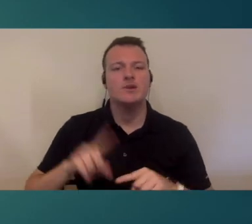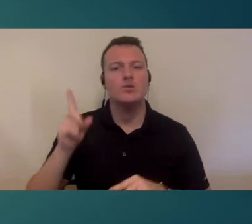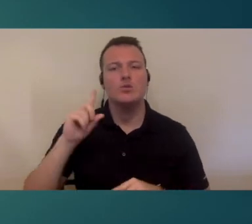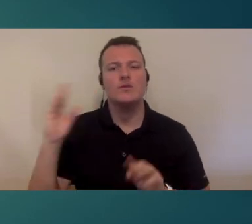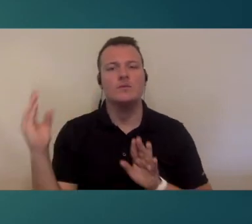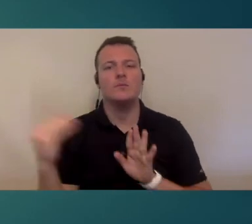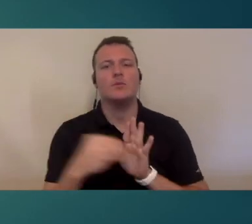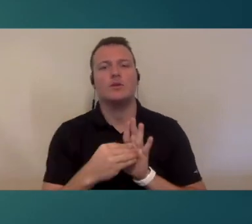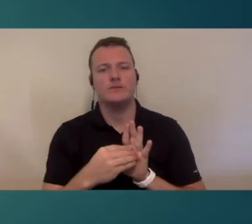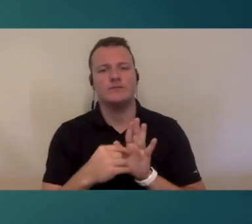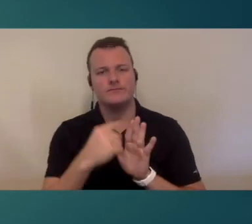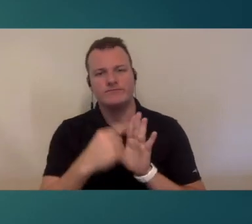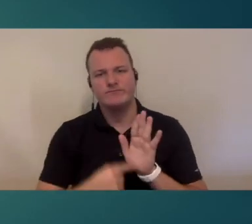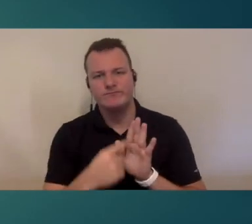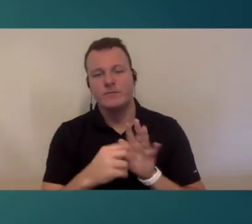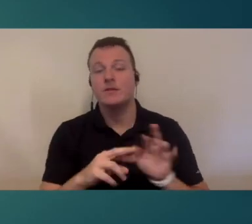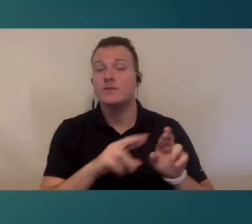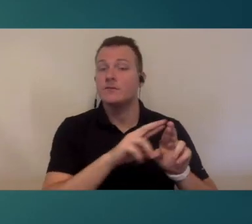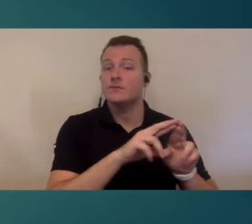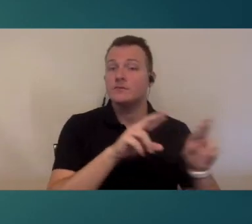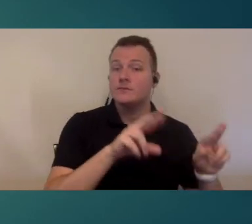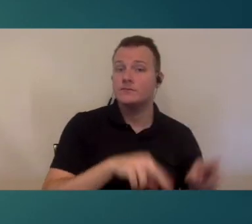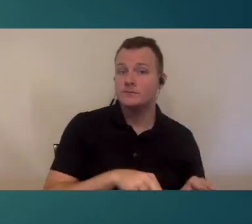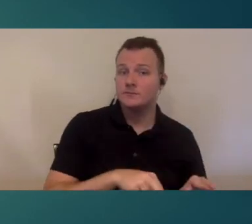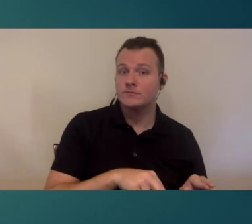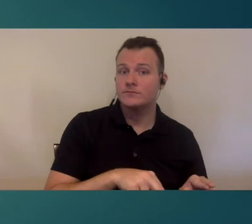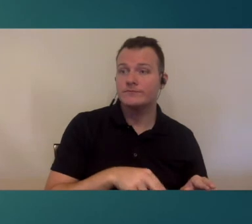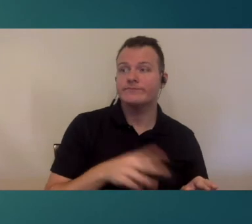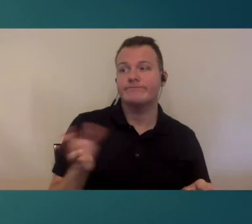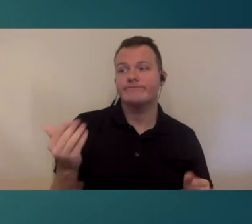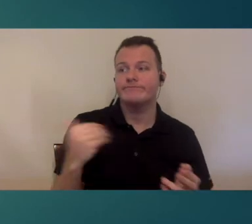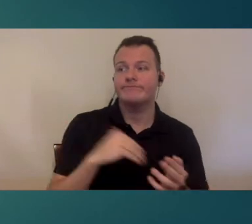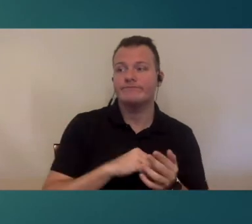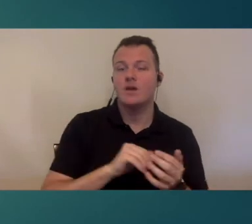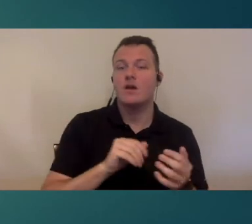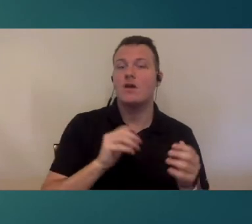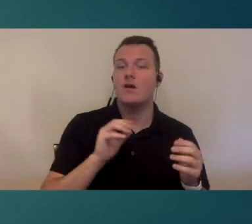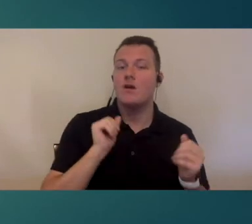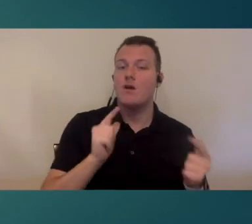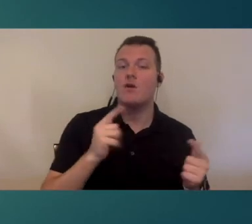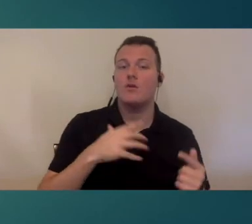adding it. So if we're talking about a resume, again all of that white space is